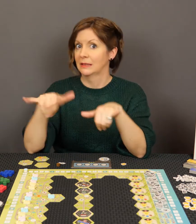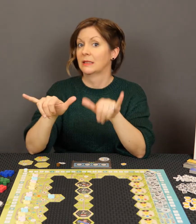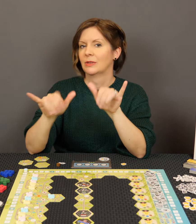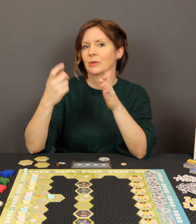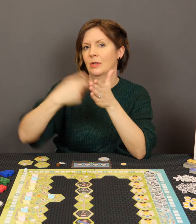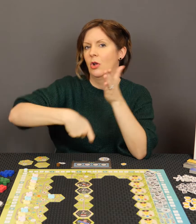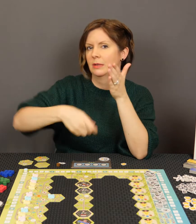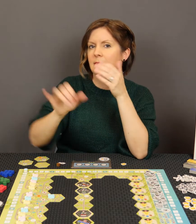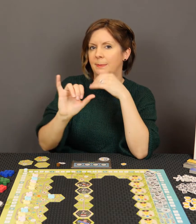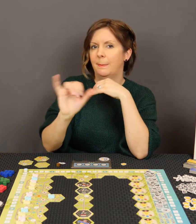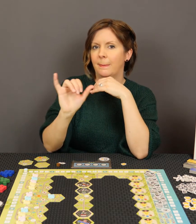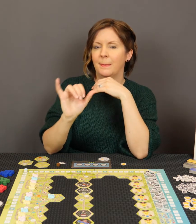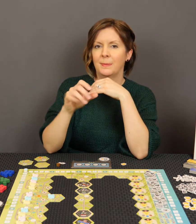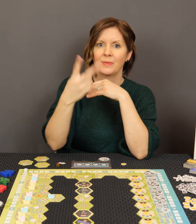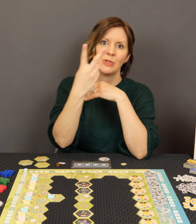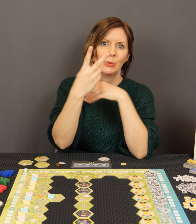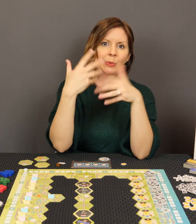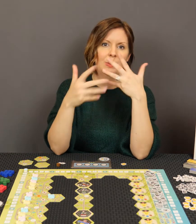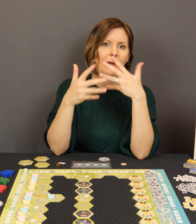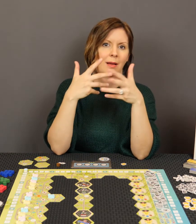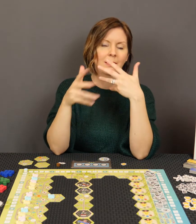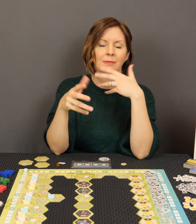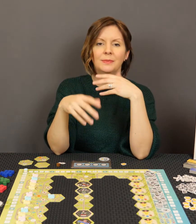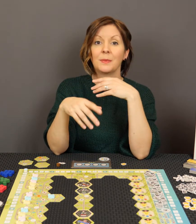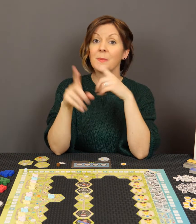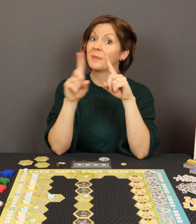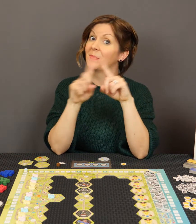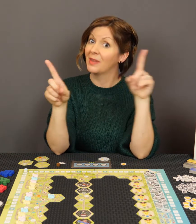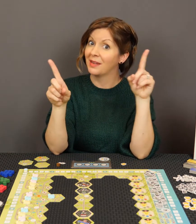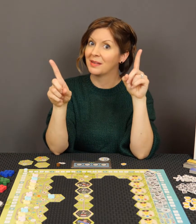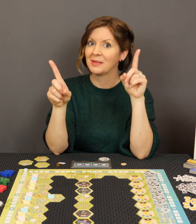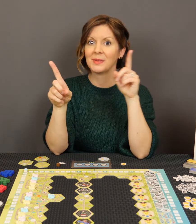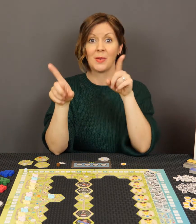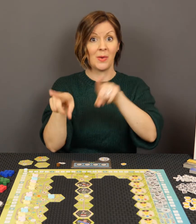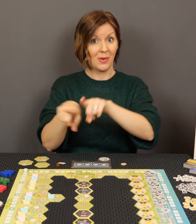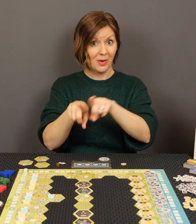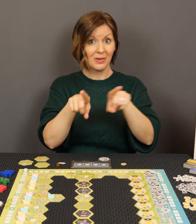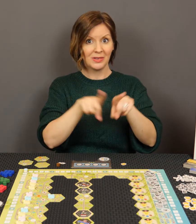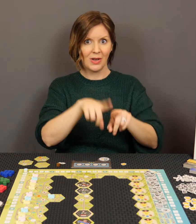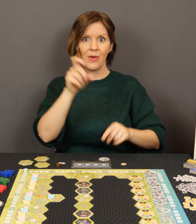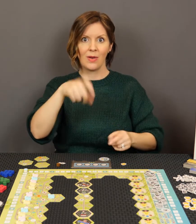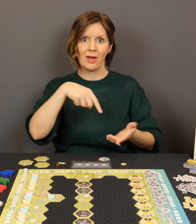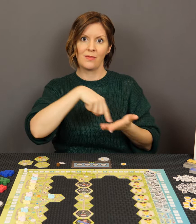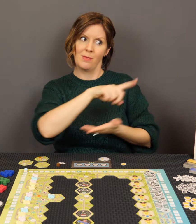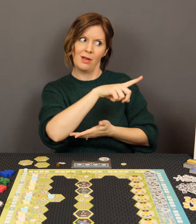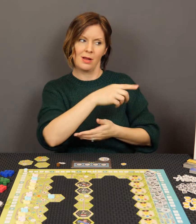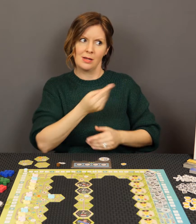They still have to pay the cost, like I did, which is 2 gray, but they also